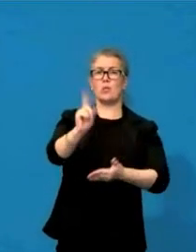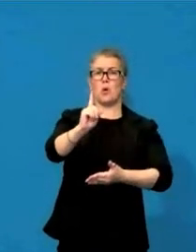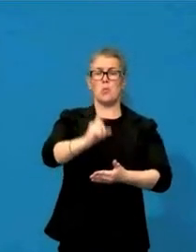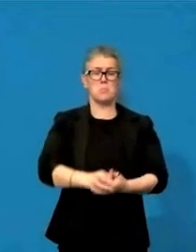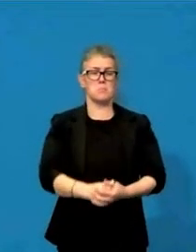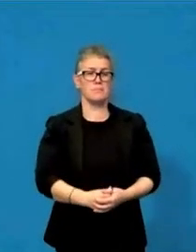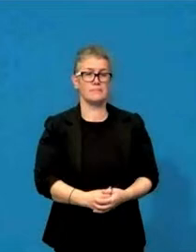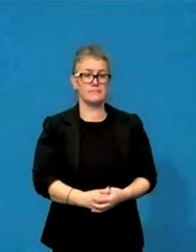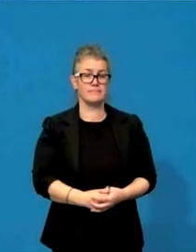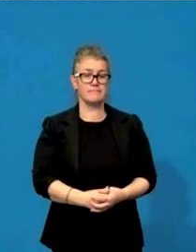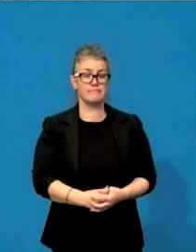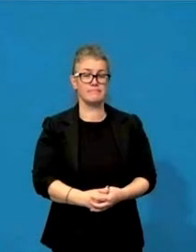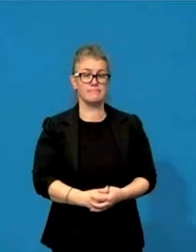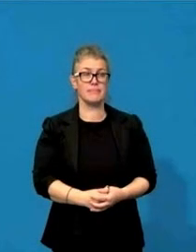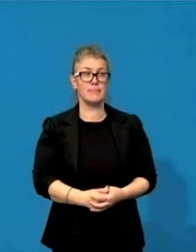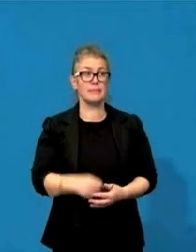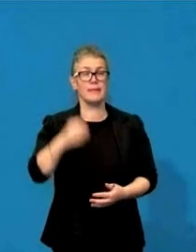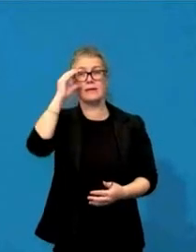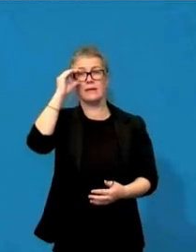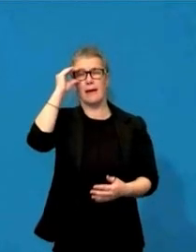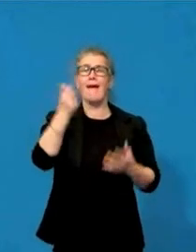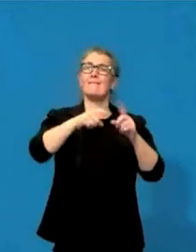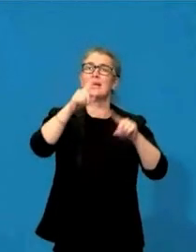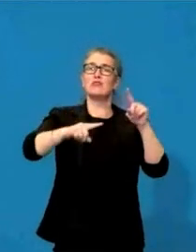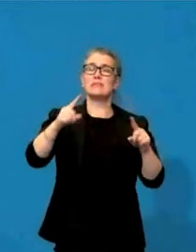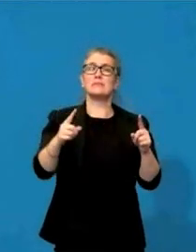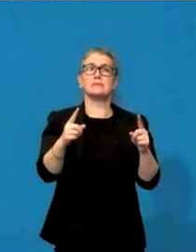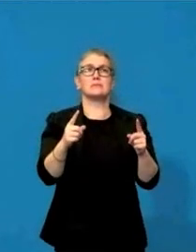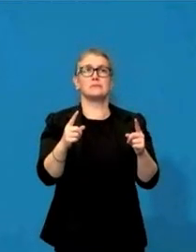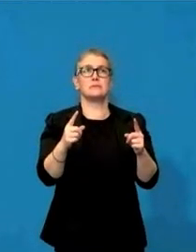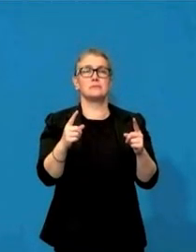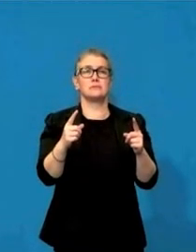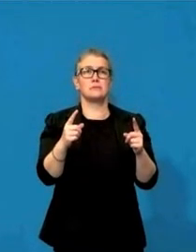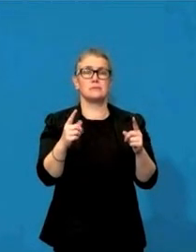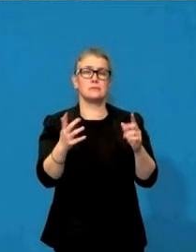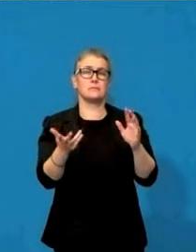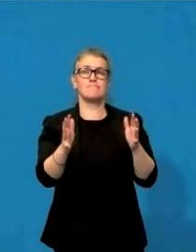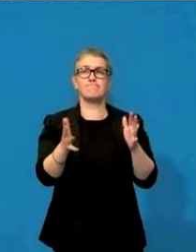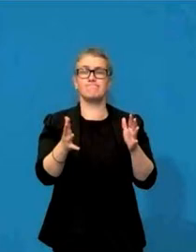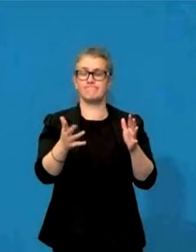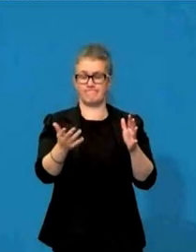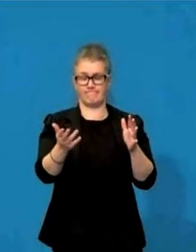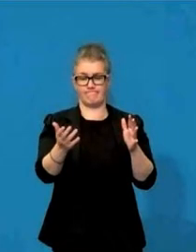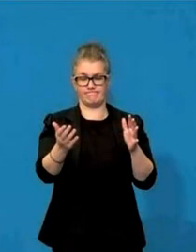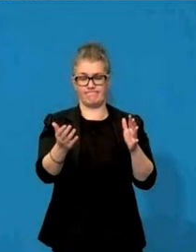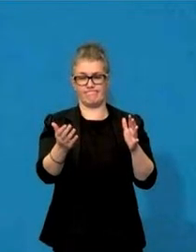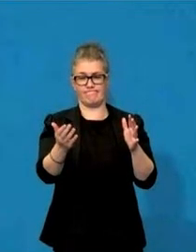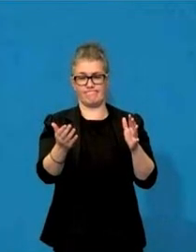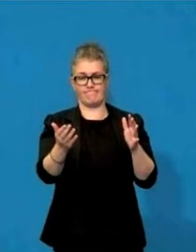So, they've got a range of different types of work that they do.